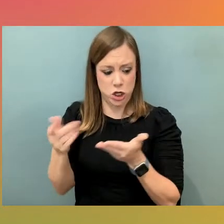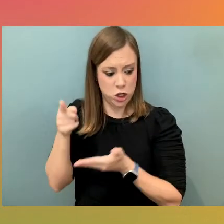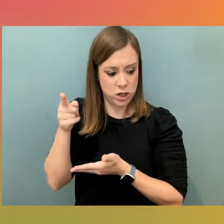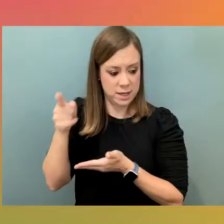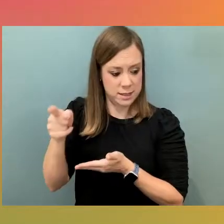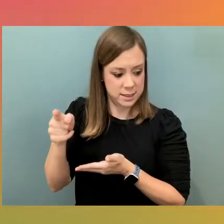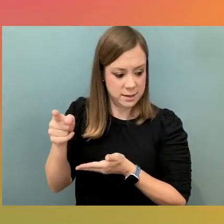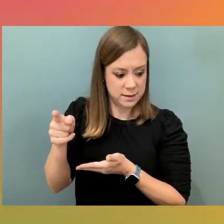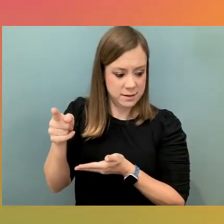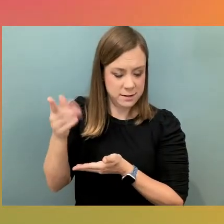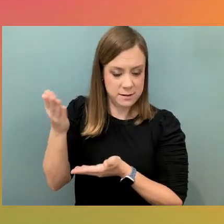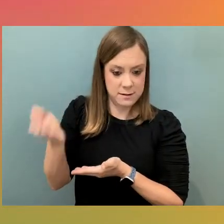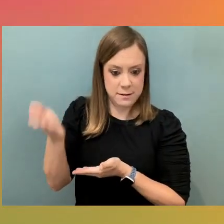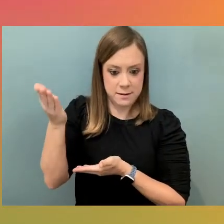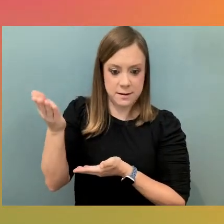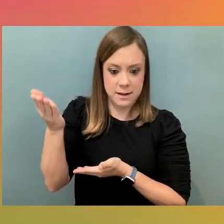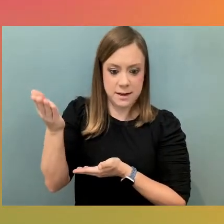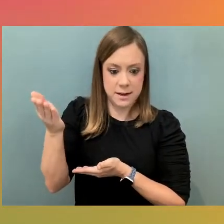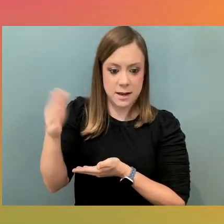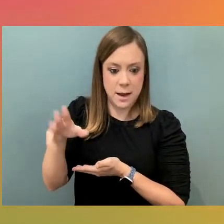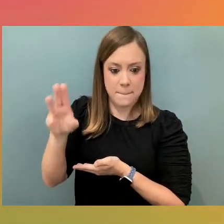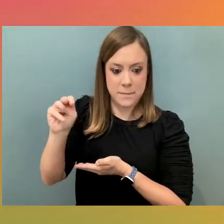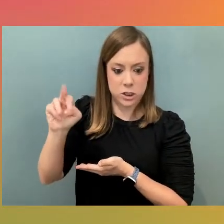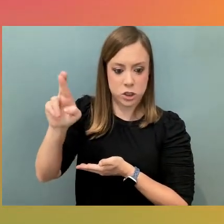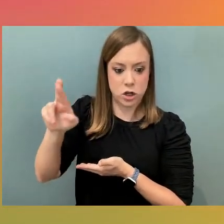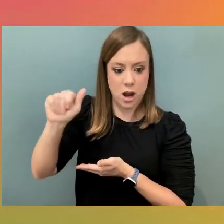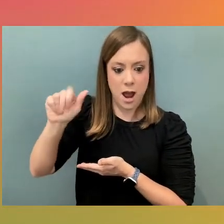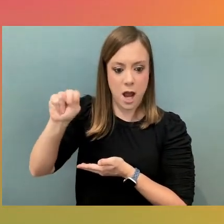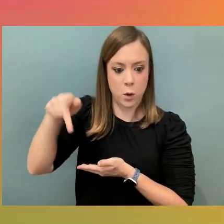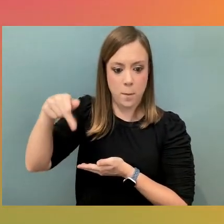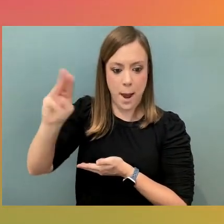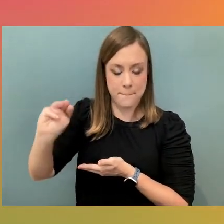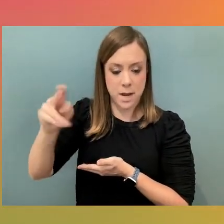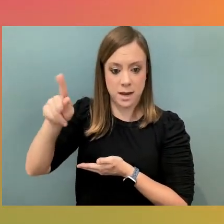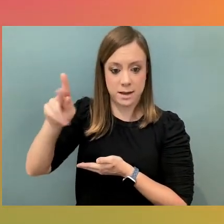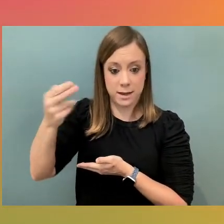SO I AM SO HAPPY THAT WE HAVE WHO IS GOING TO JOIN US FOR THE